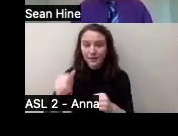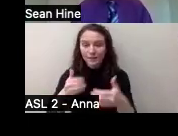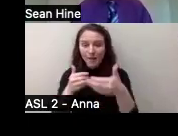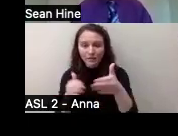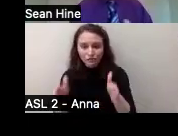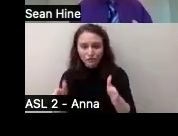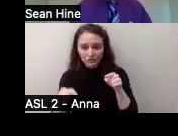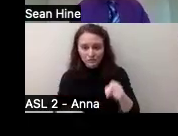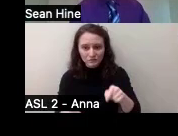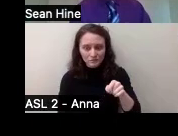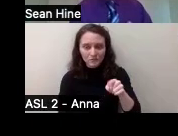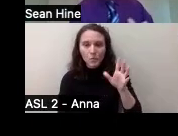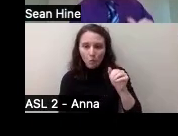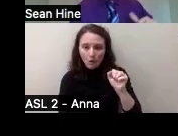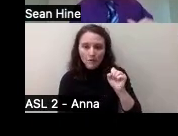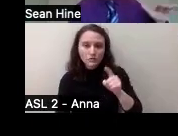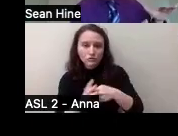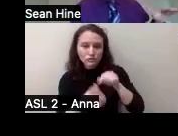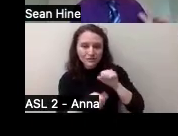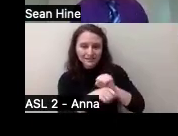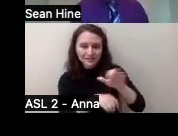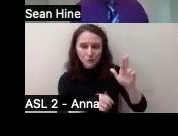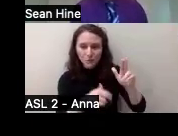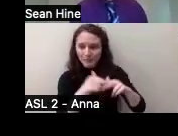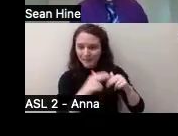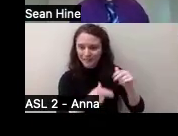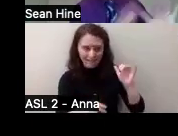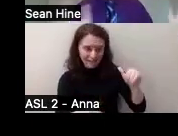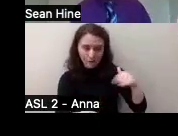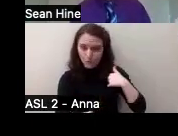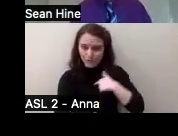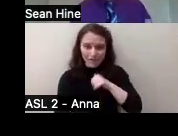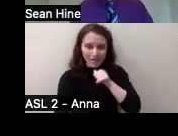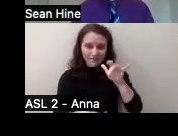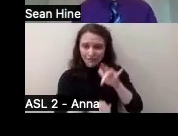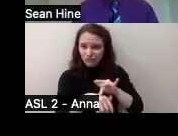which was originally sent to a building that we have not been in in over 10 years, but that's neither here nor there,